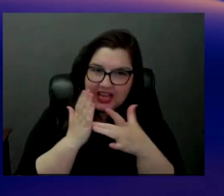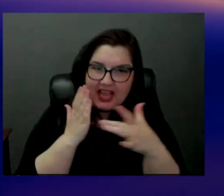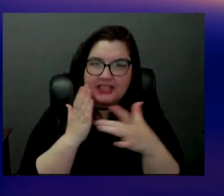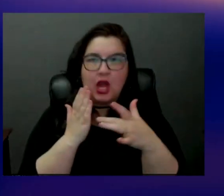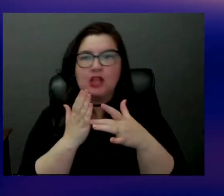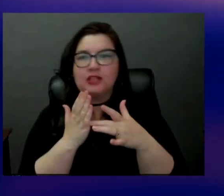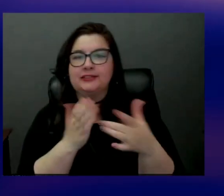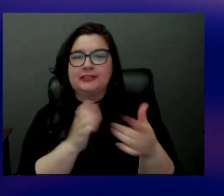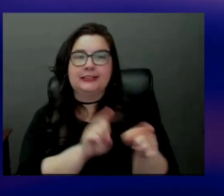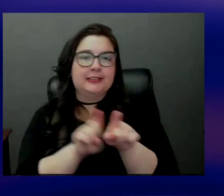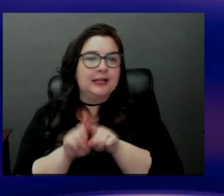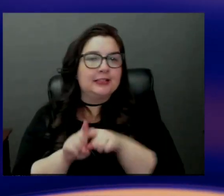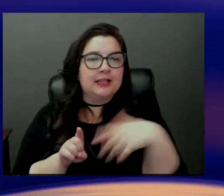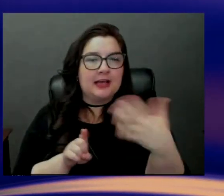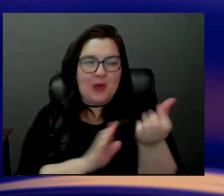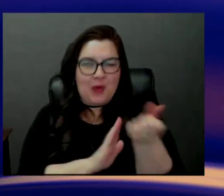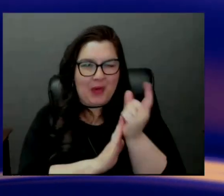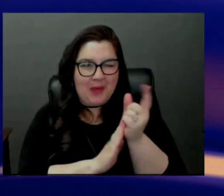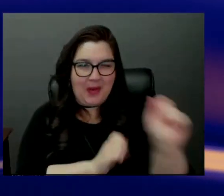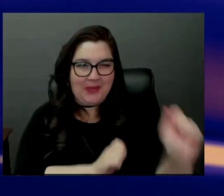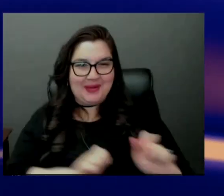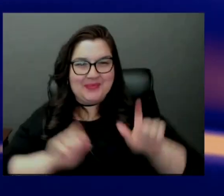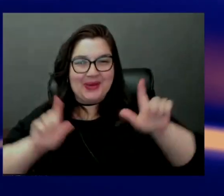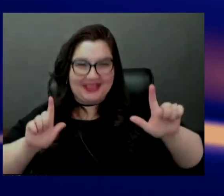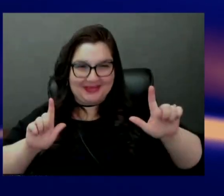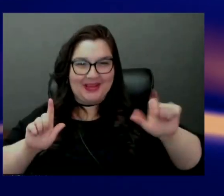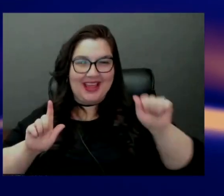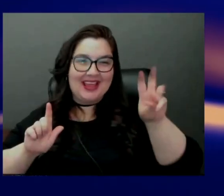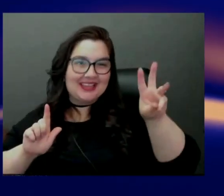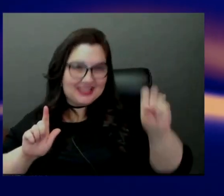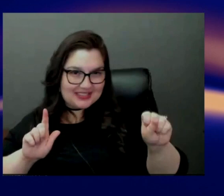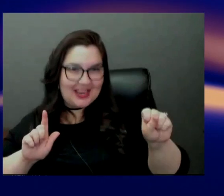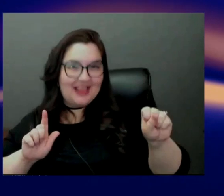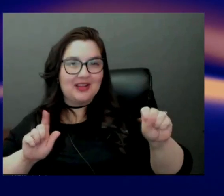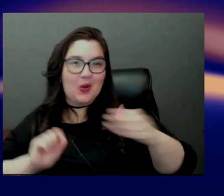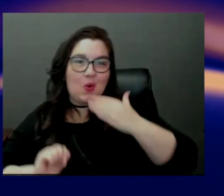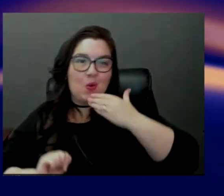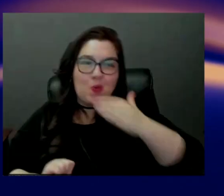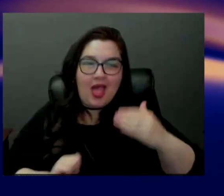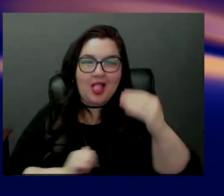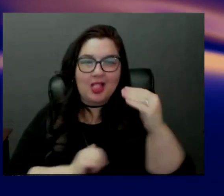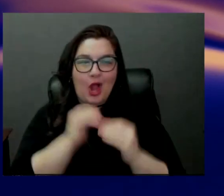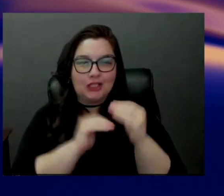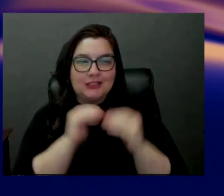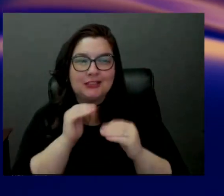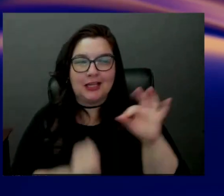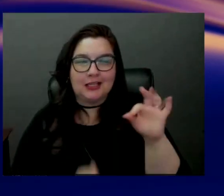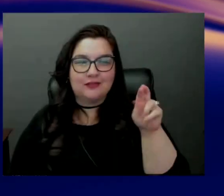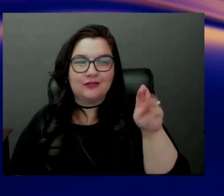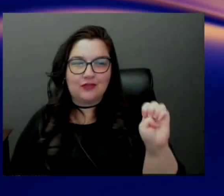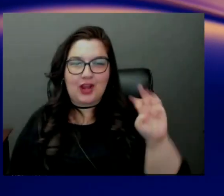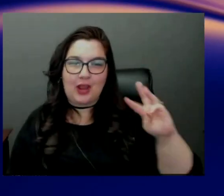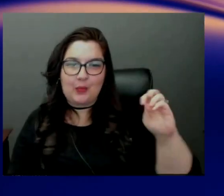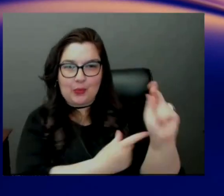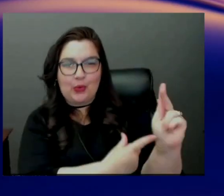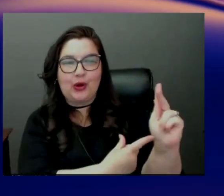let me pull these up right here. The AWS Well-Architected framework. Now, the AWS Well-Architected framework is built out